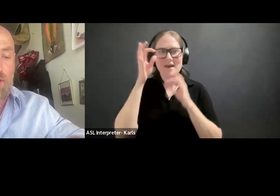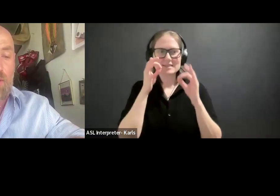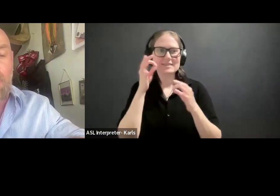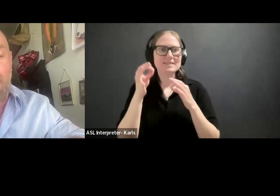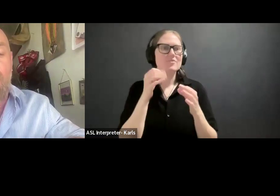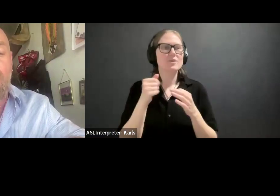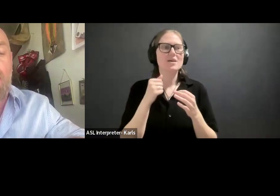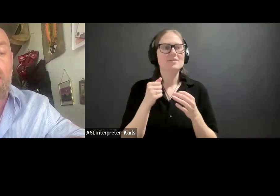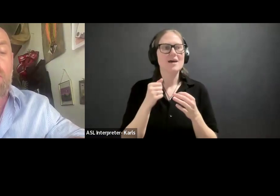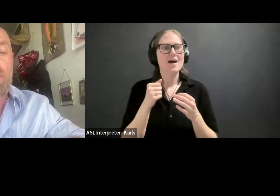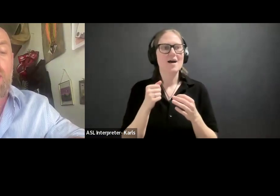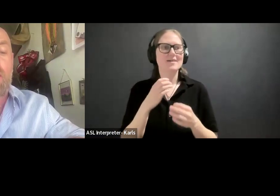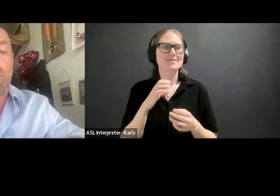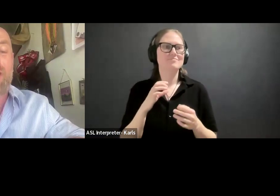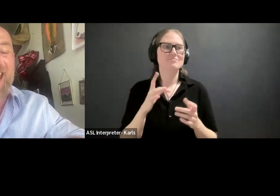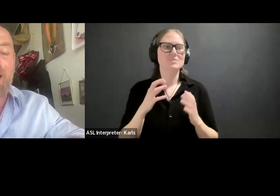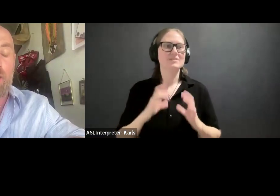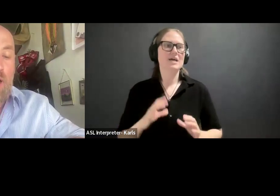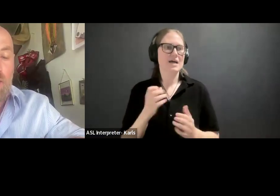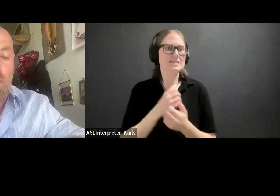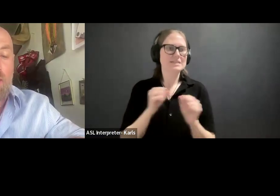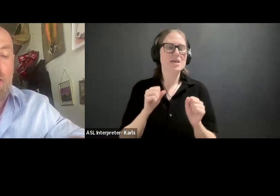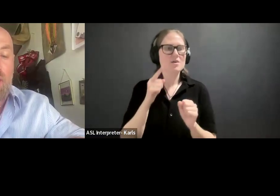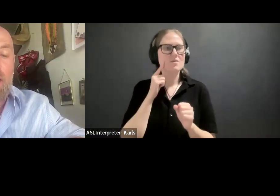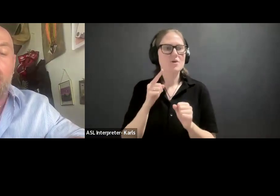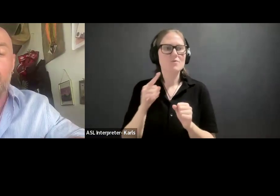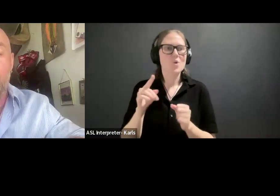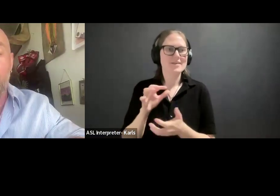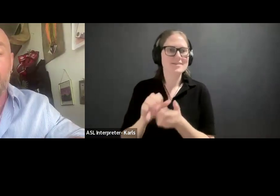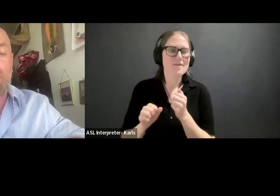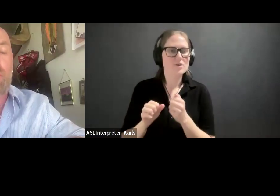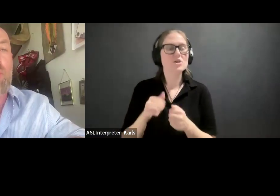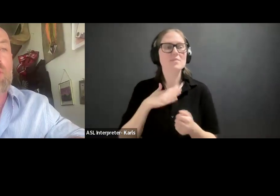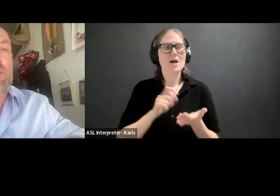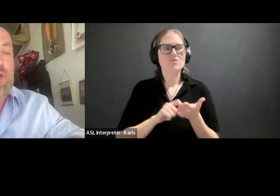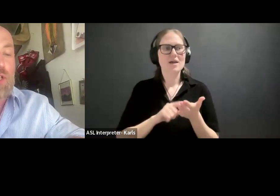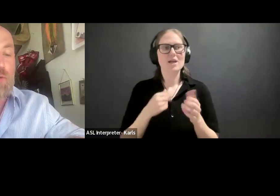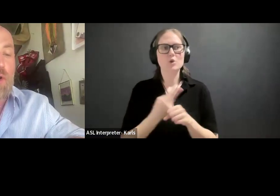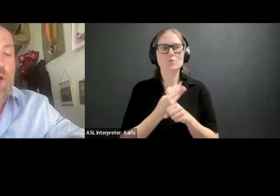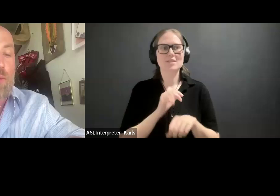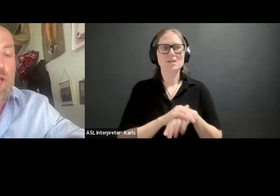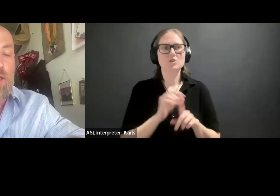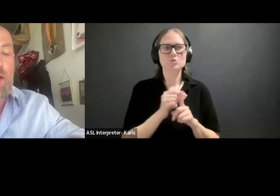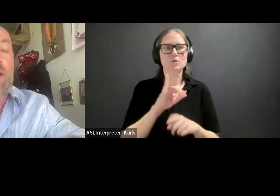In my writing, I used the English word jackal to translate chakal, and his counterparts, the Chichifo and Mayate,